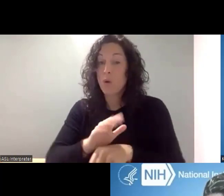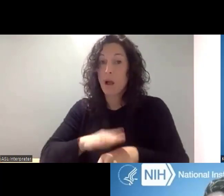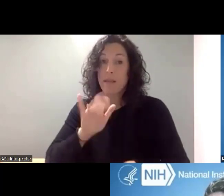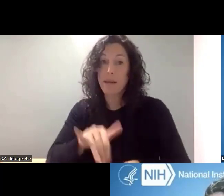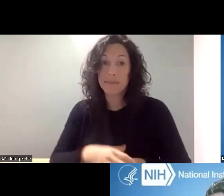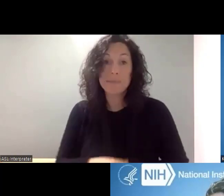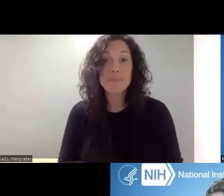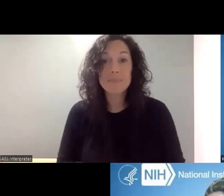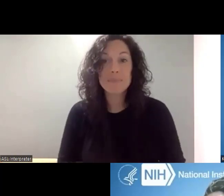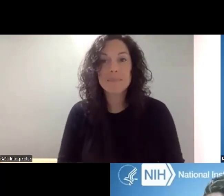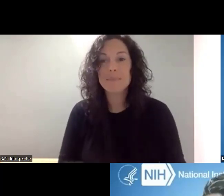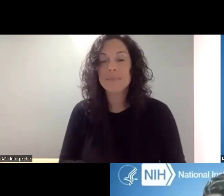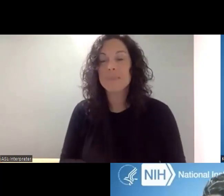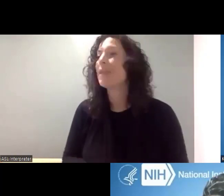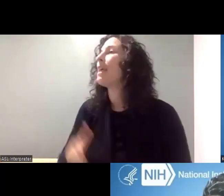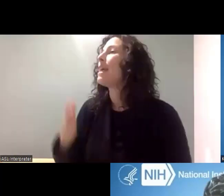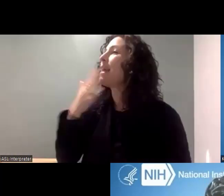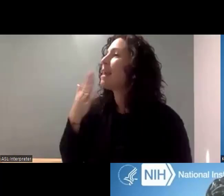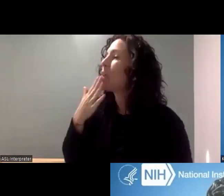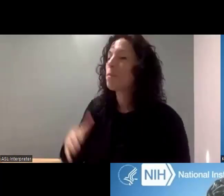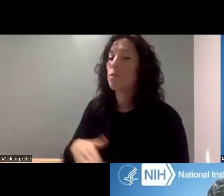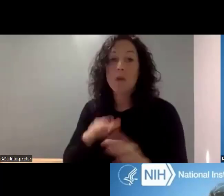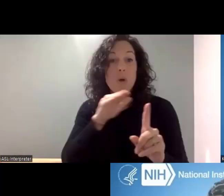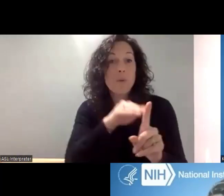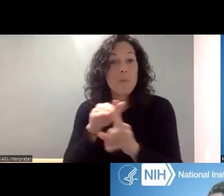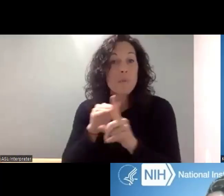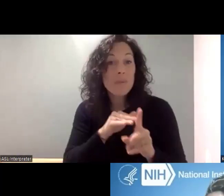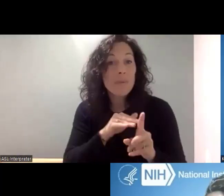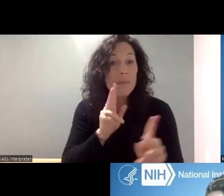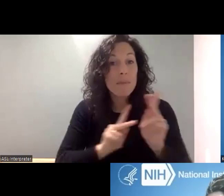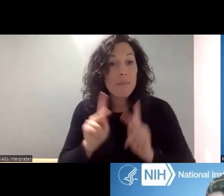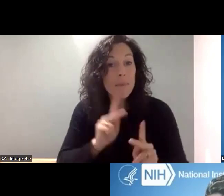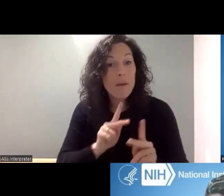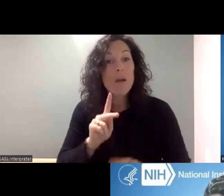Kasima Garst: Thank you, Emily. Just a reminder for our folks that the Q and A questions